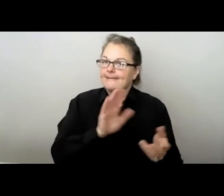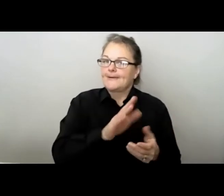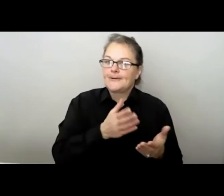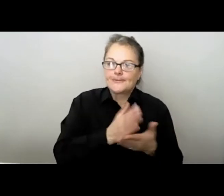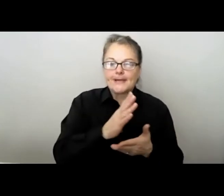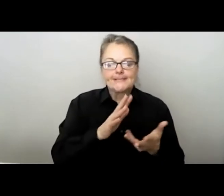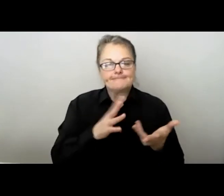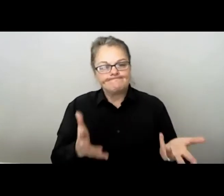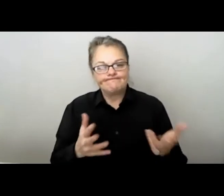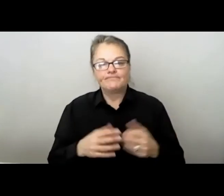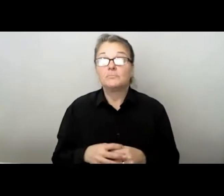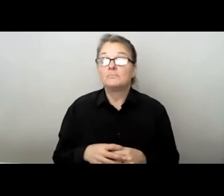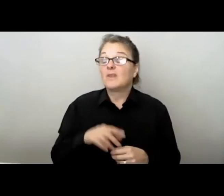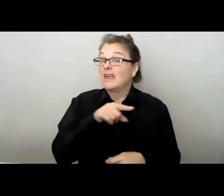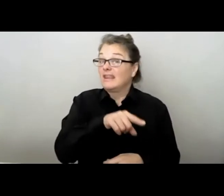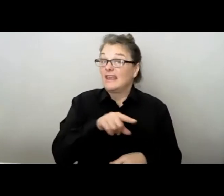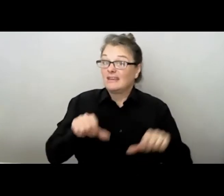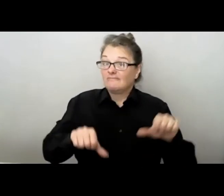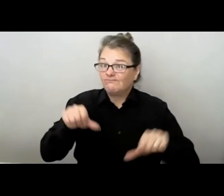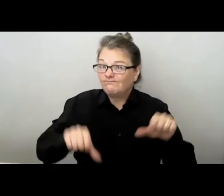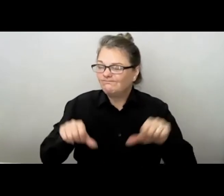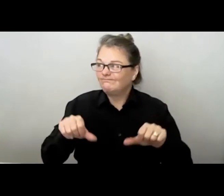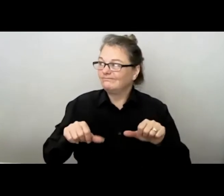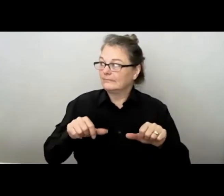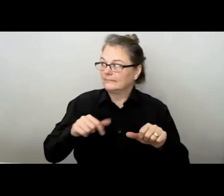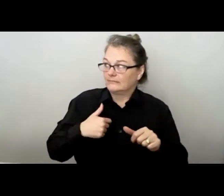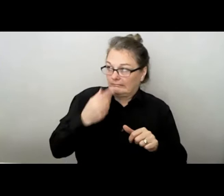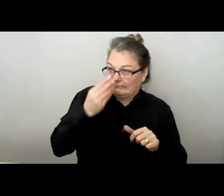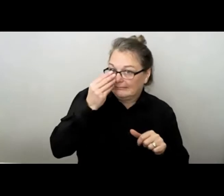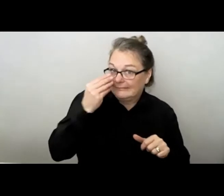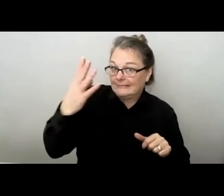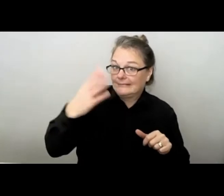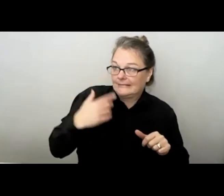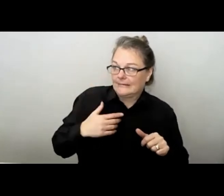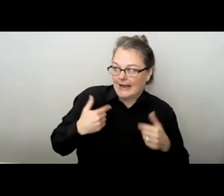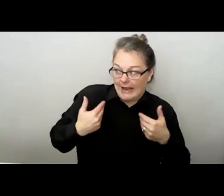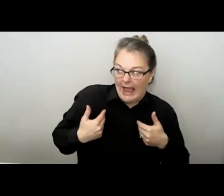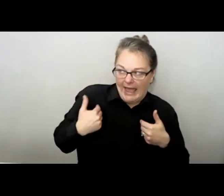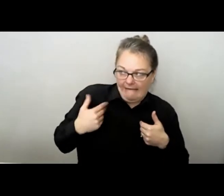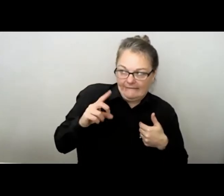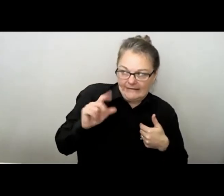AND THAT FIGURING OUT THE RIGHT TIME TO DISCLOSE IS VERY STRESSFUL AND TAKES A LOT OF ENERGY.